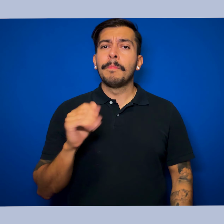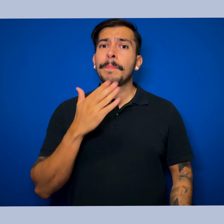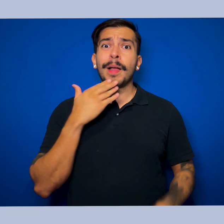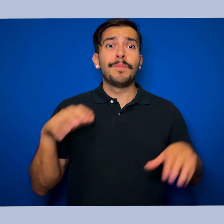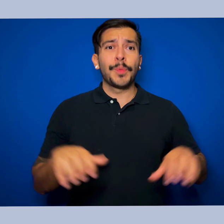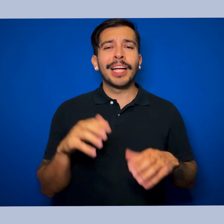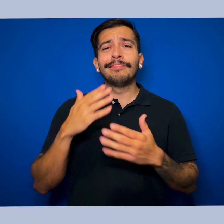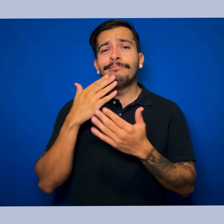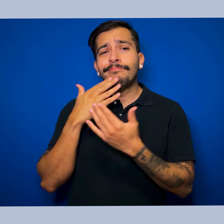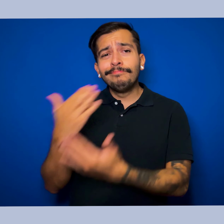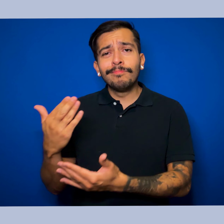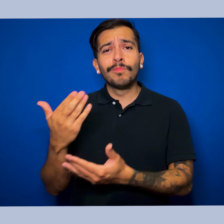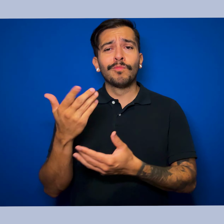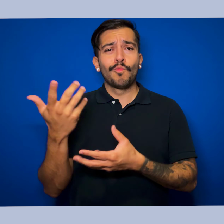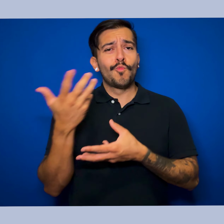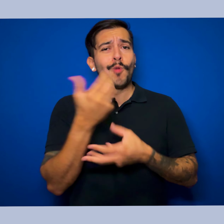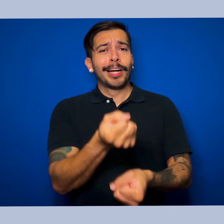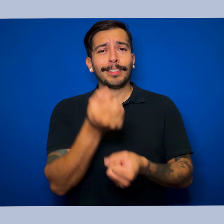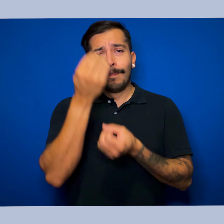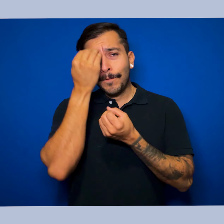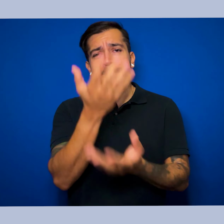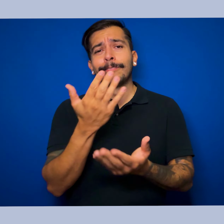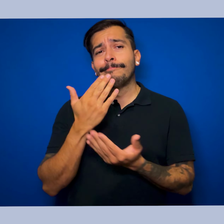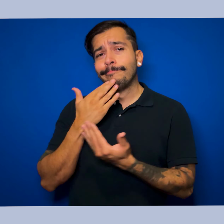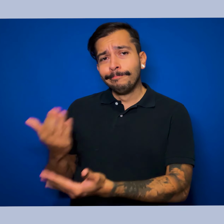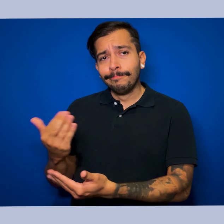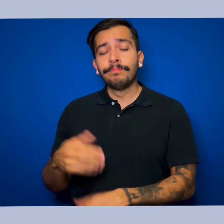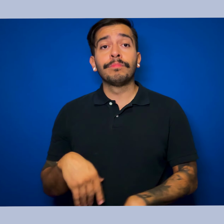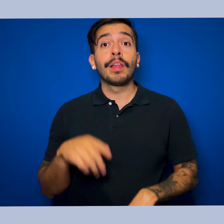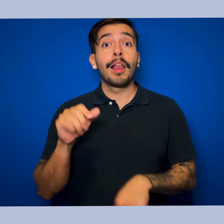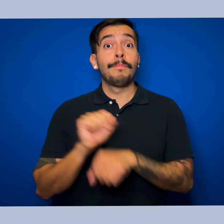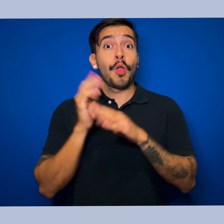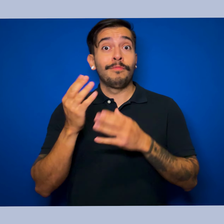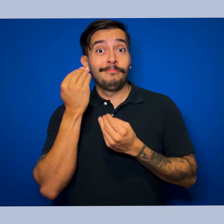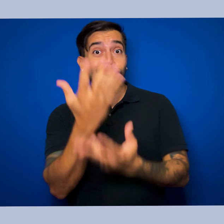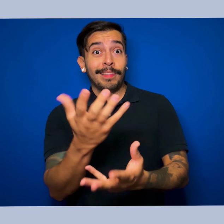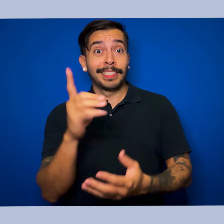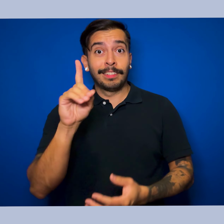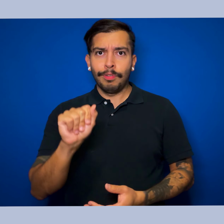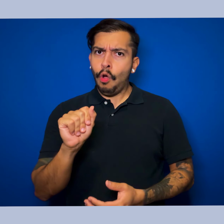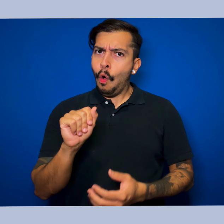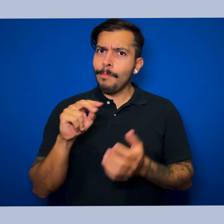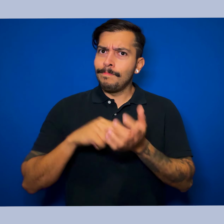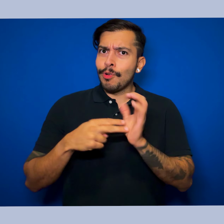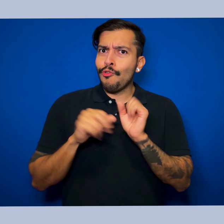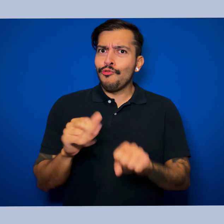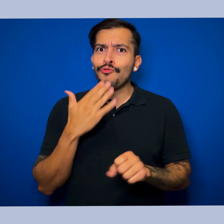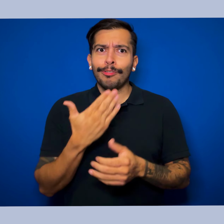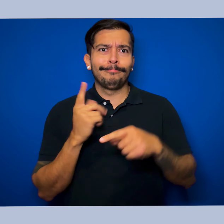best practice to thank them for trusting you with the information. An employee disclosing their disability could be a good sign